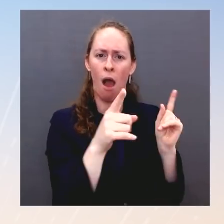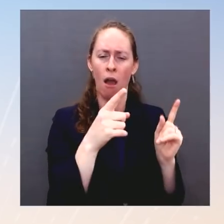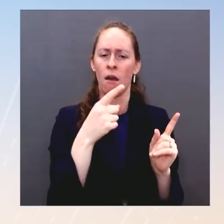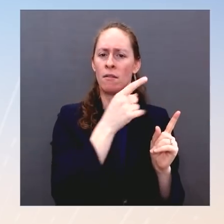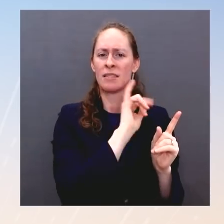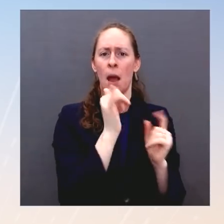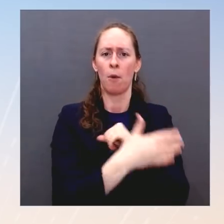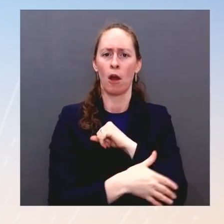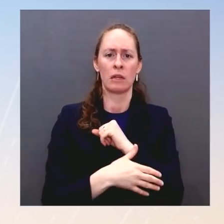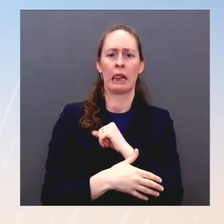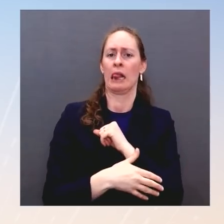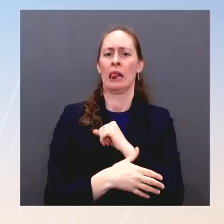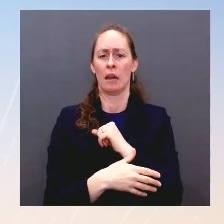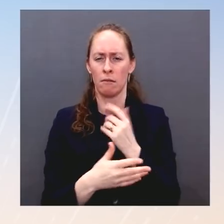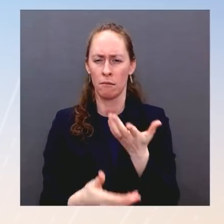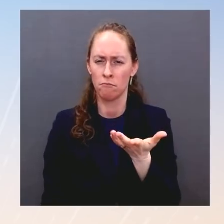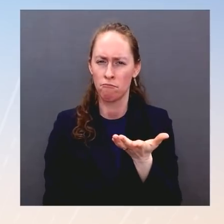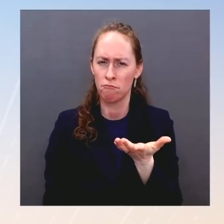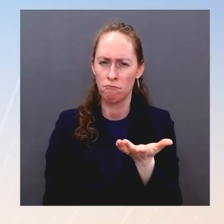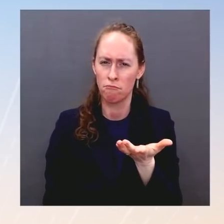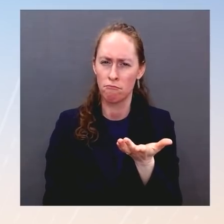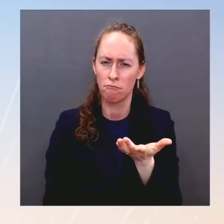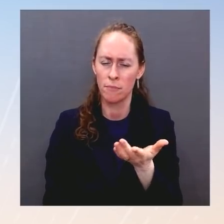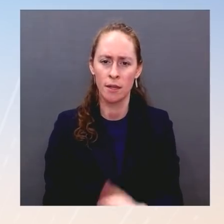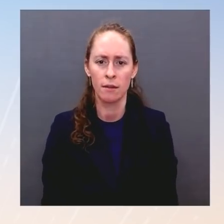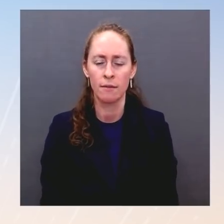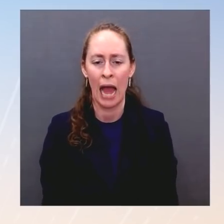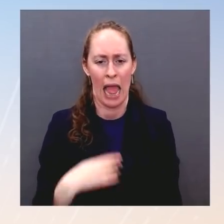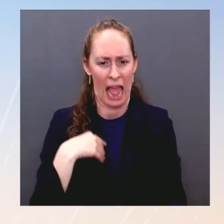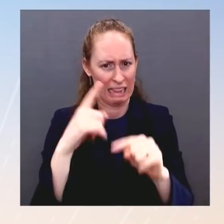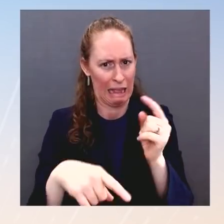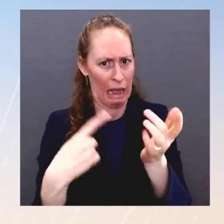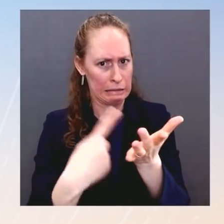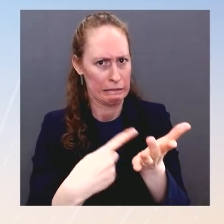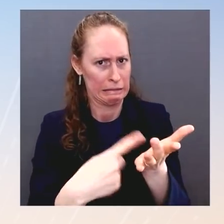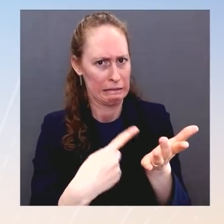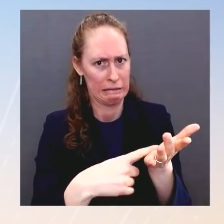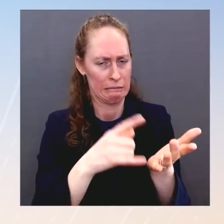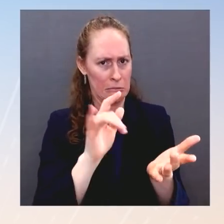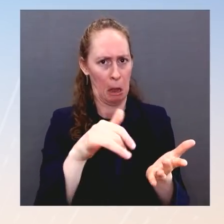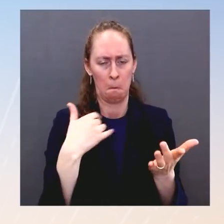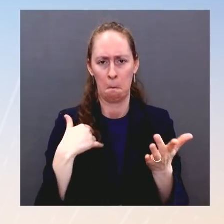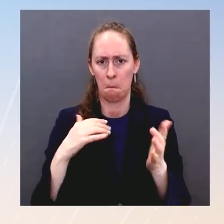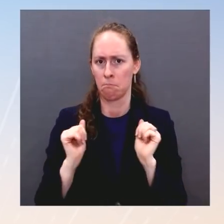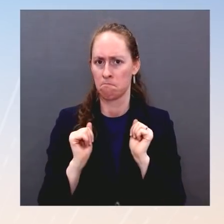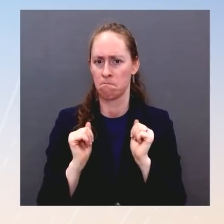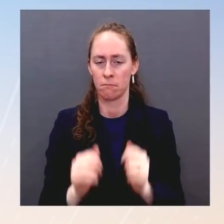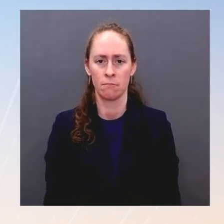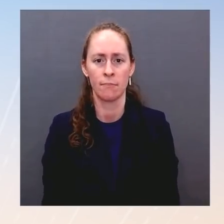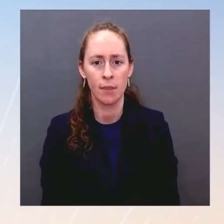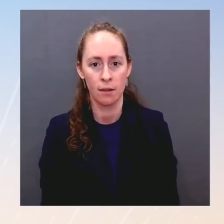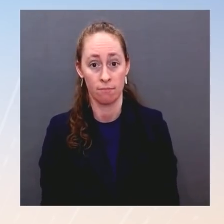is here in the United States. And obviously, we have welcomed with open arms tens of thousands of Afghan refugees.